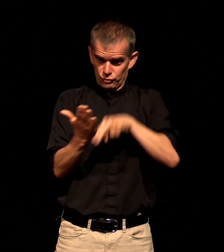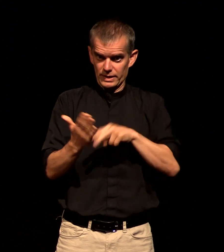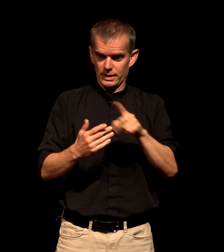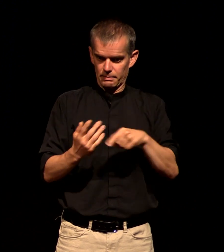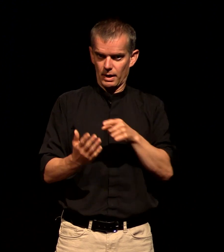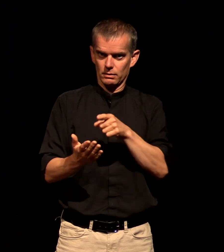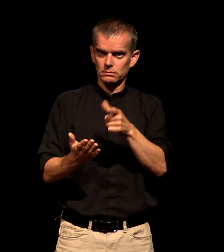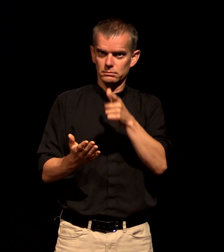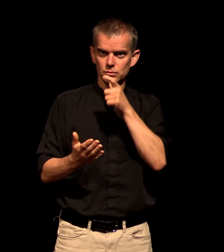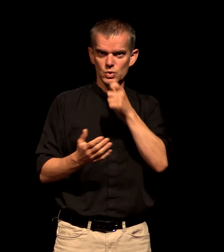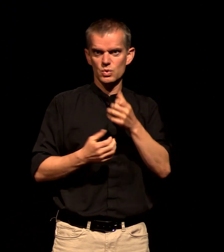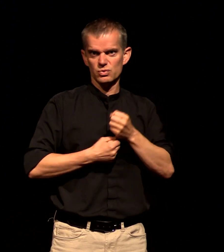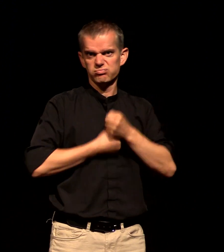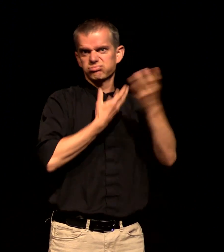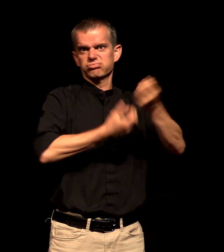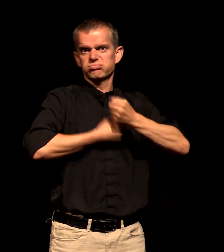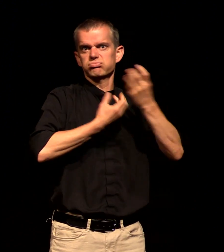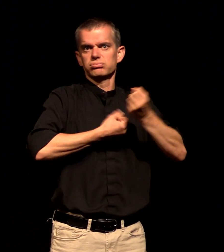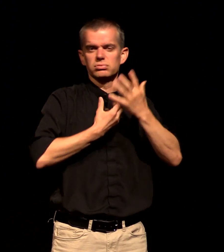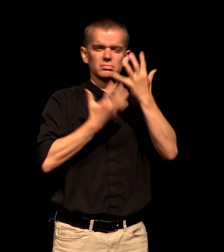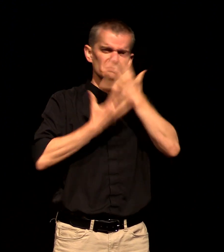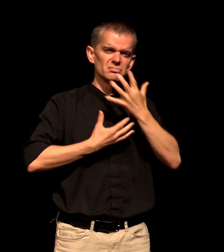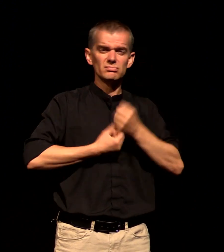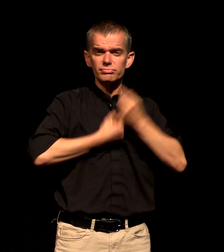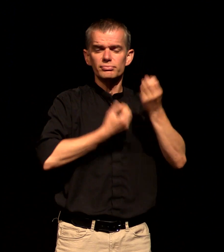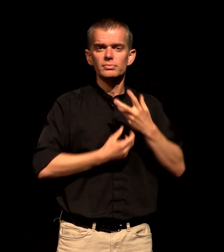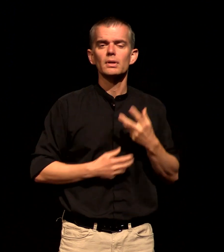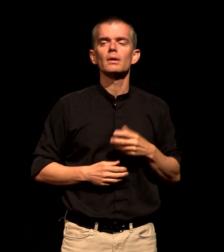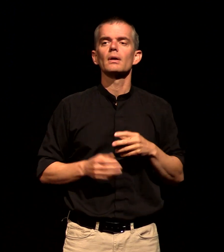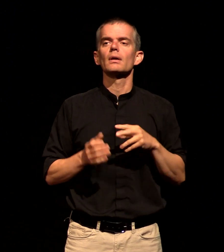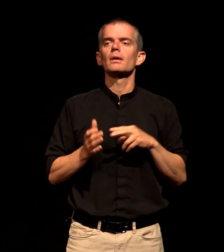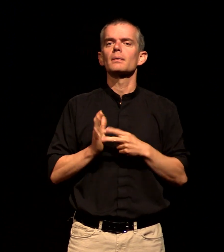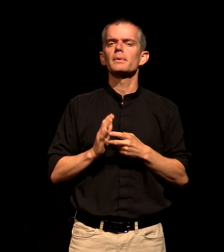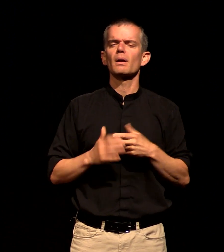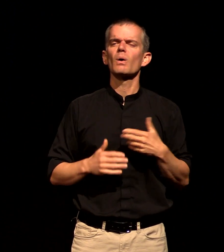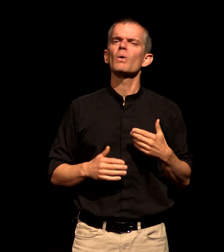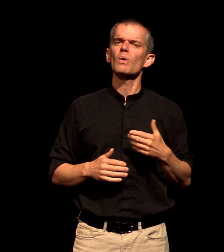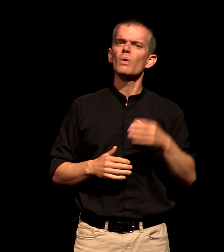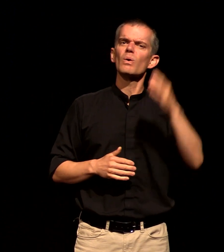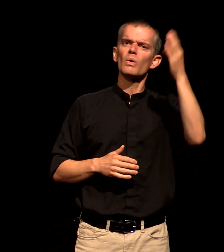would tell us that God does handle and even invite our